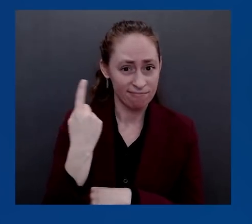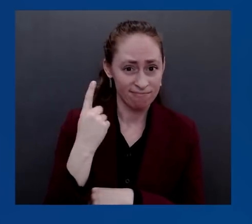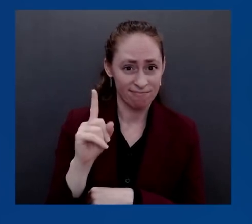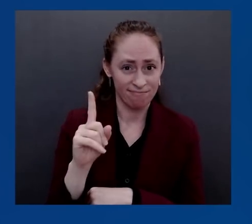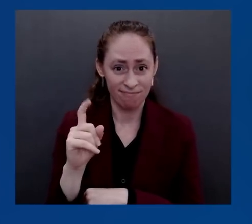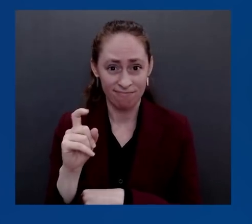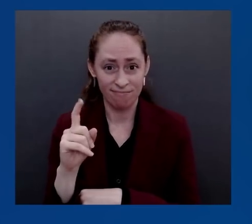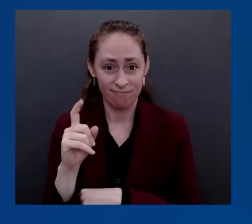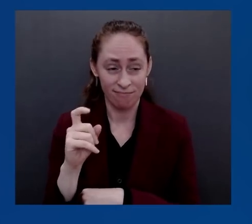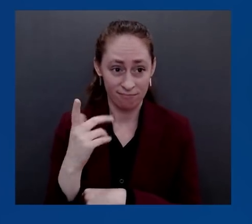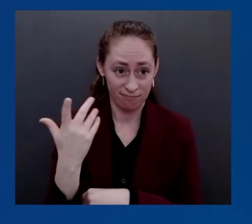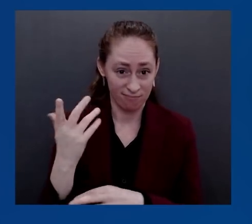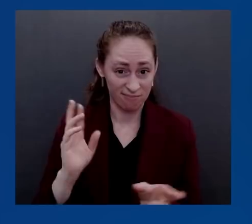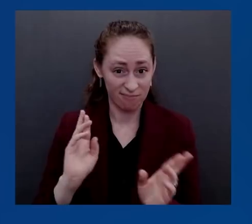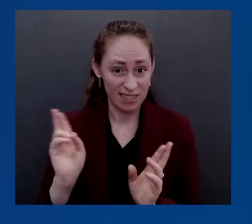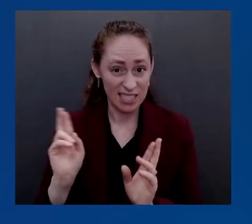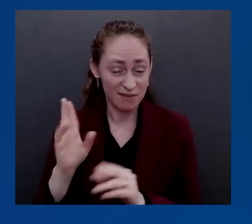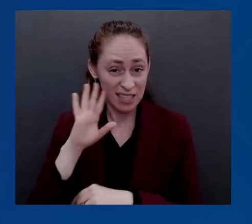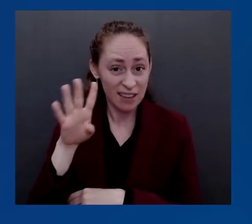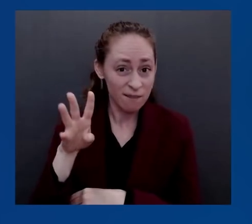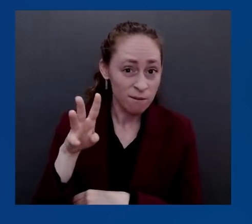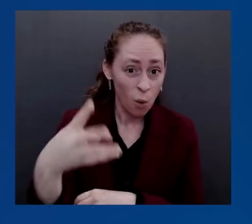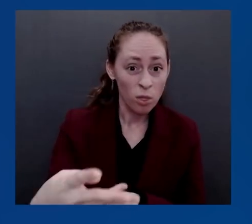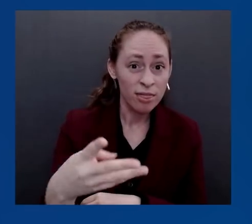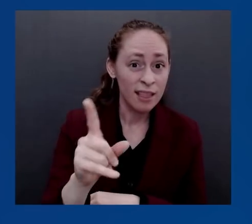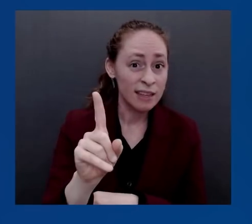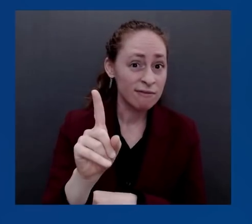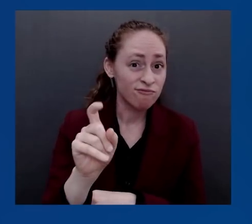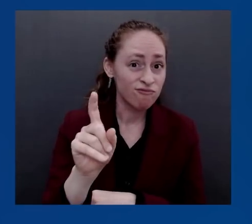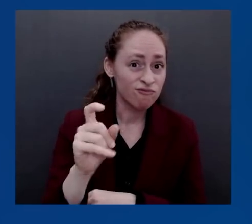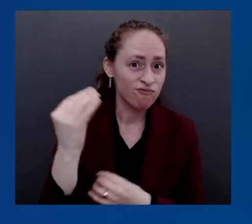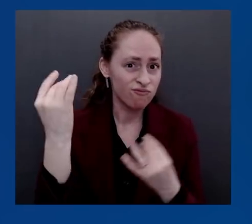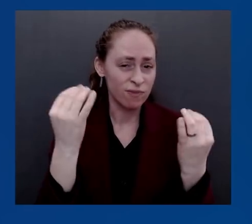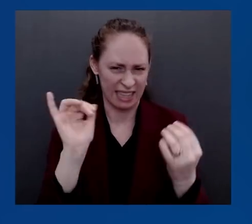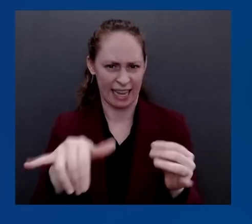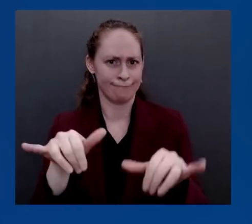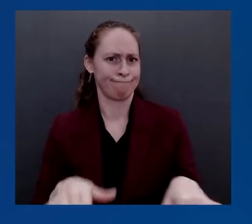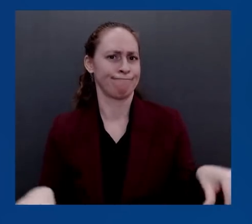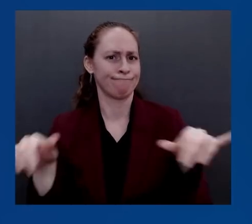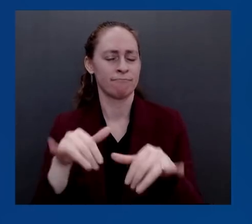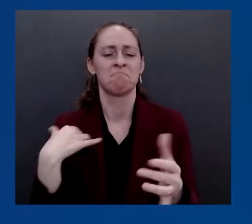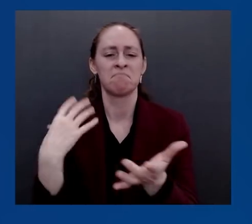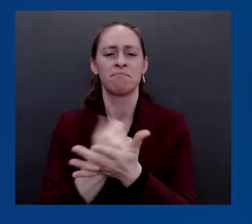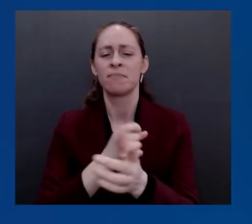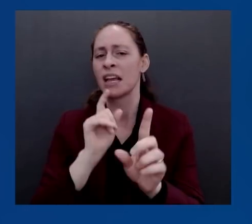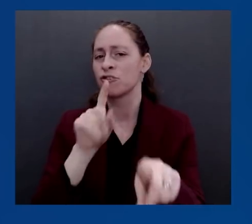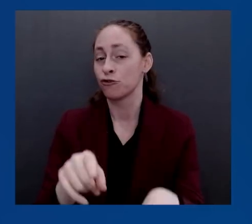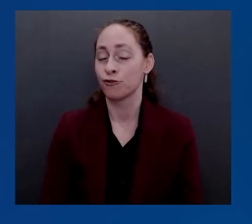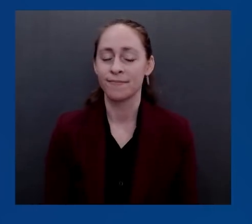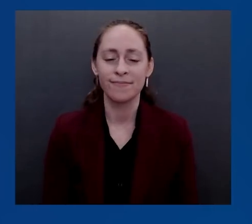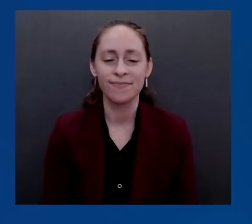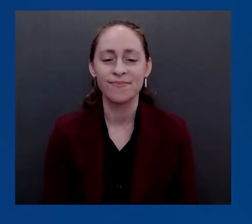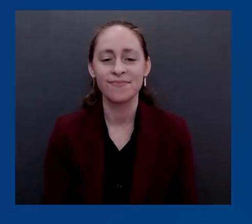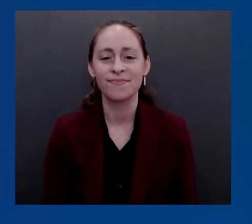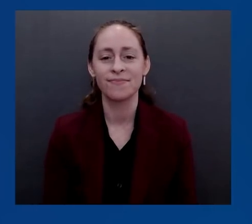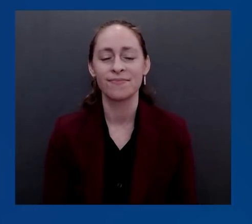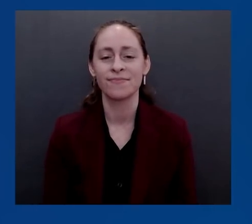Next slide. What we do know is that data from, now, multiple studies -- and I'll show you an example of a couple of these --